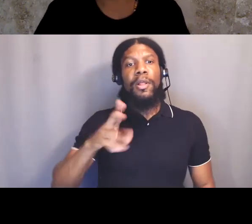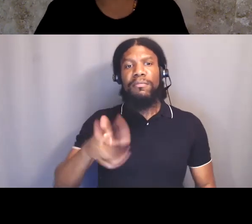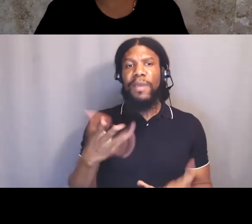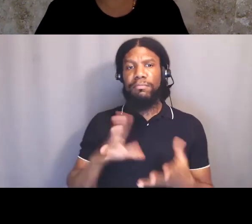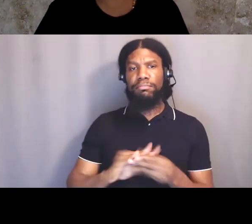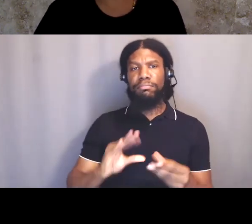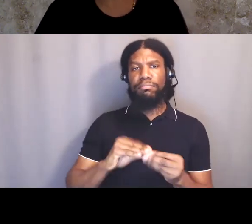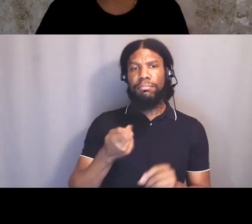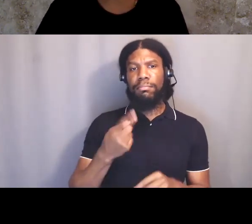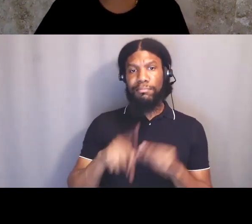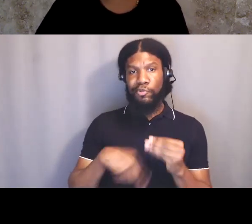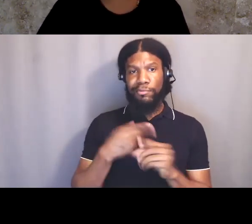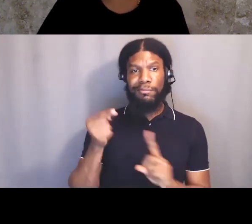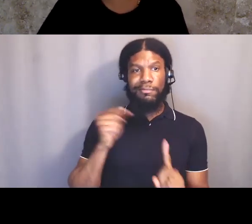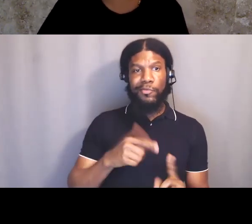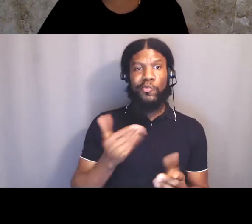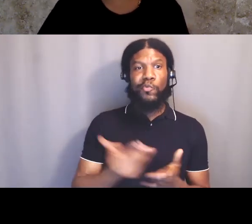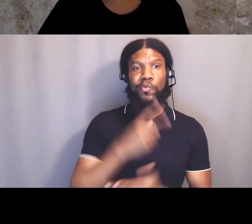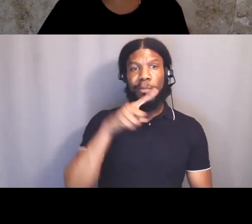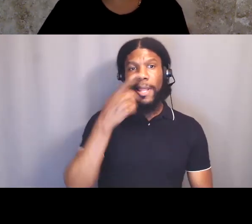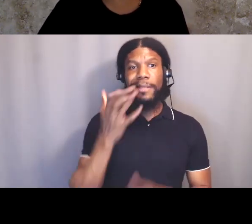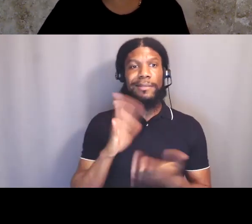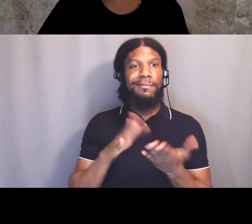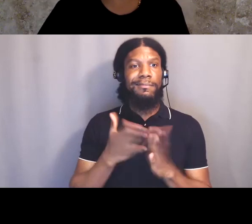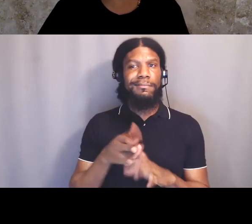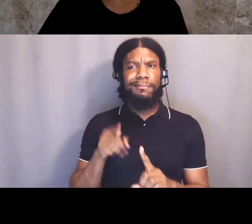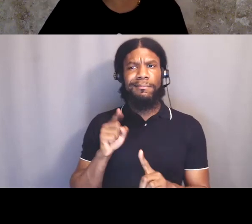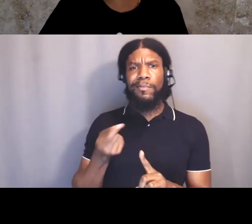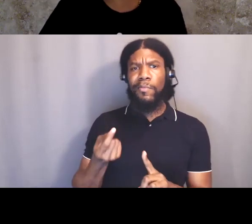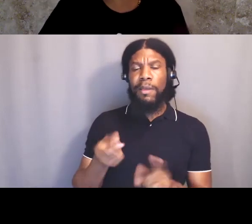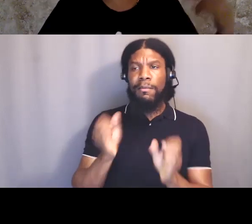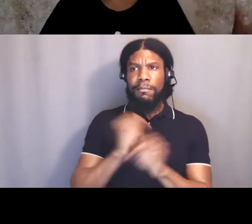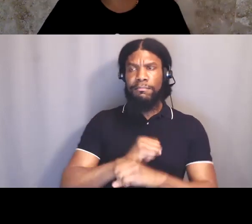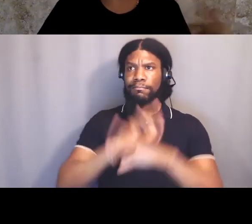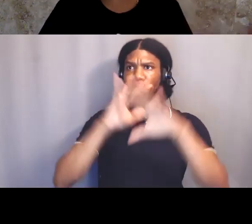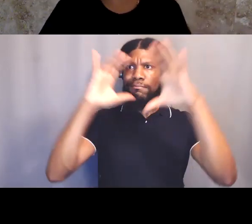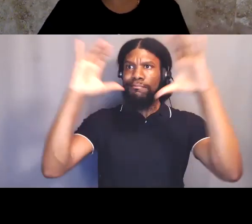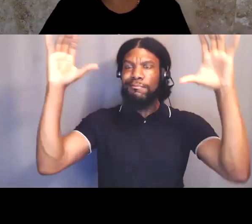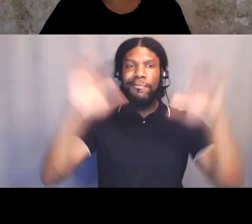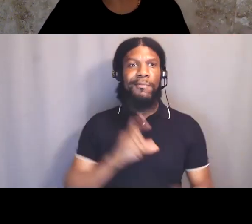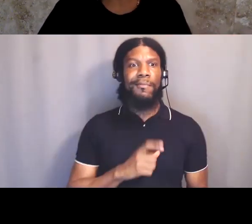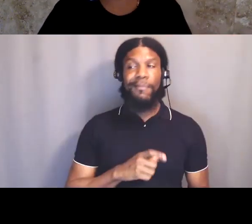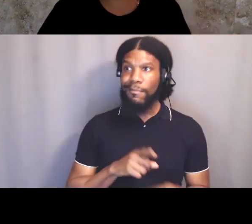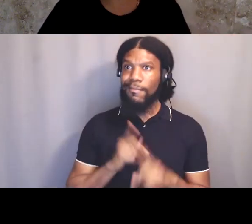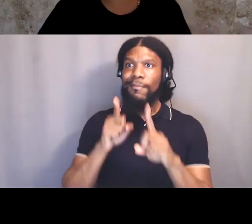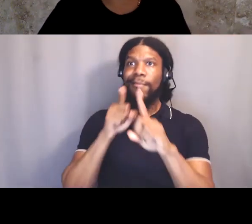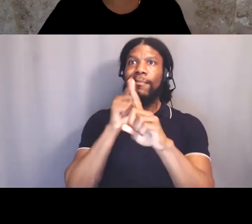which is, how do we imagine a world without police, right. We've been talking about this throughout the class,